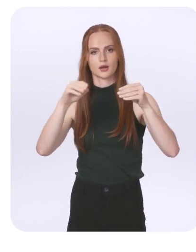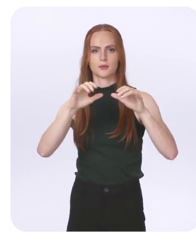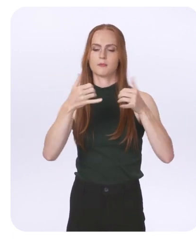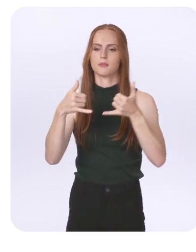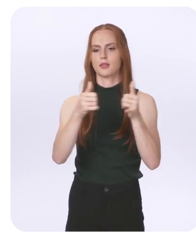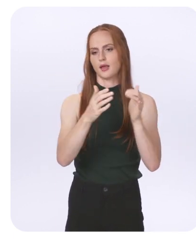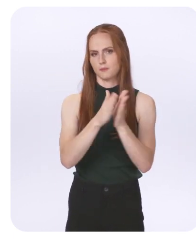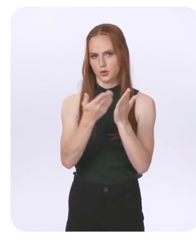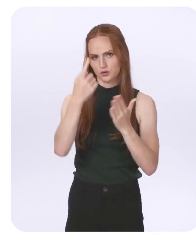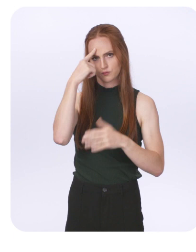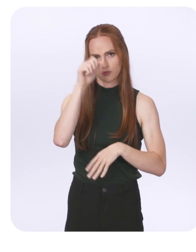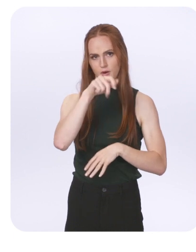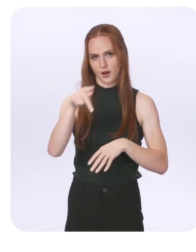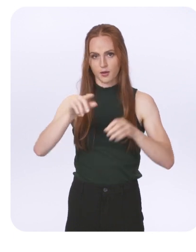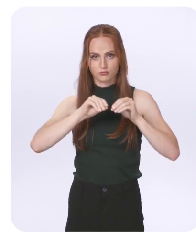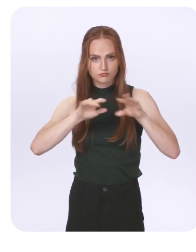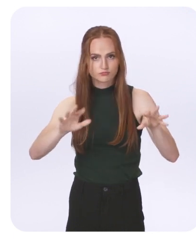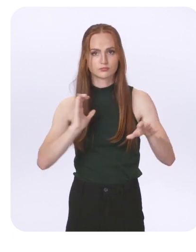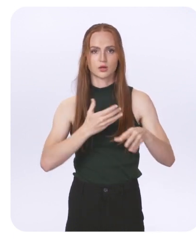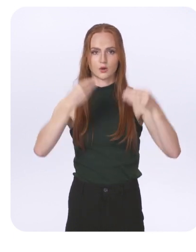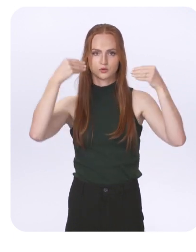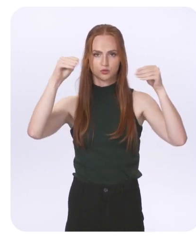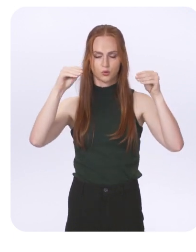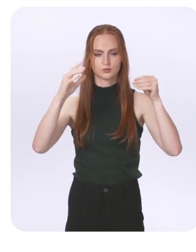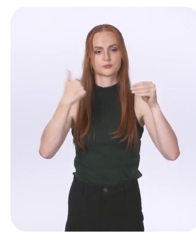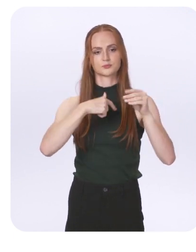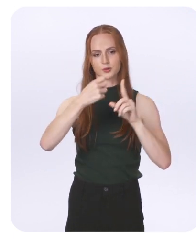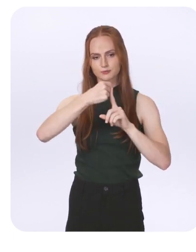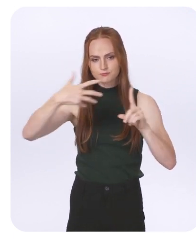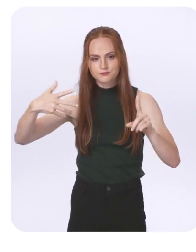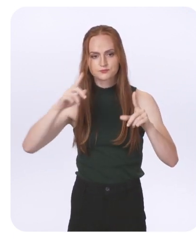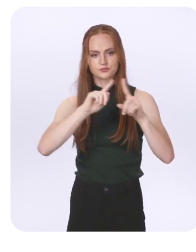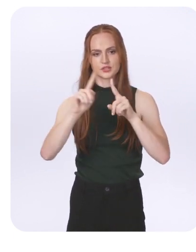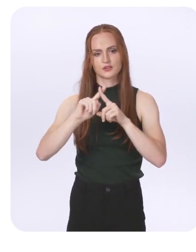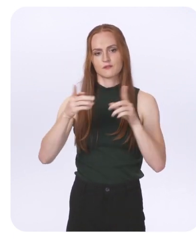highlighting the different ways our tools can help you ace your prelaunch checklist.